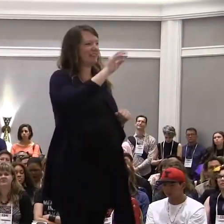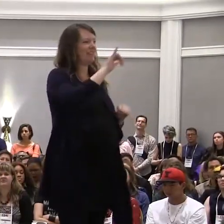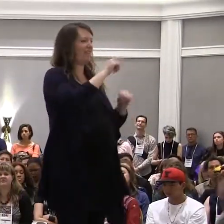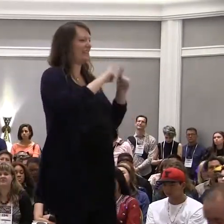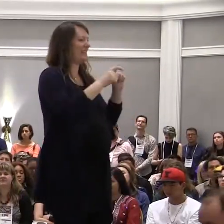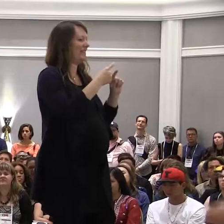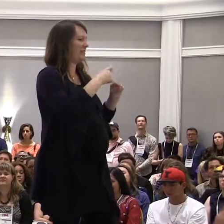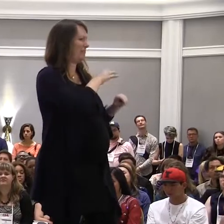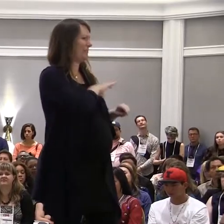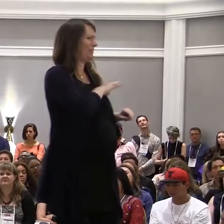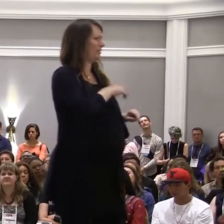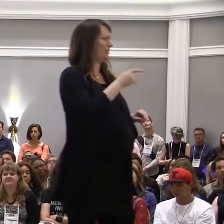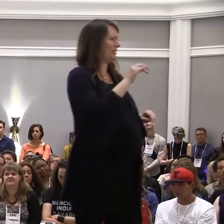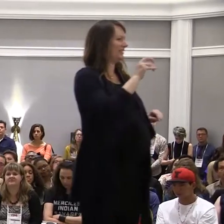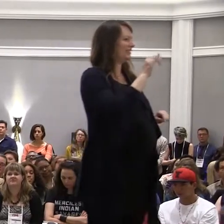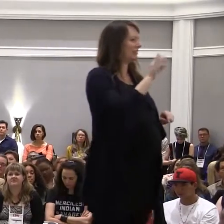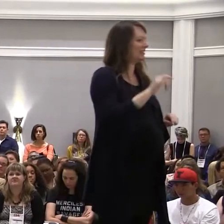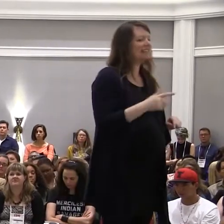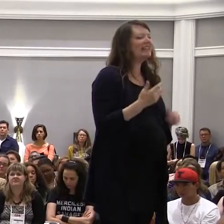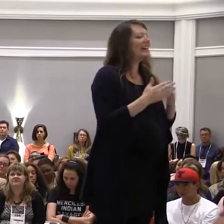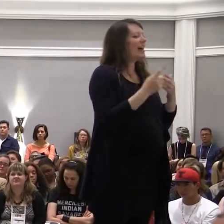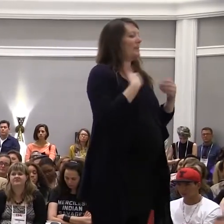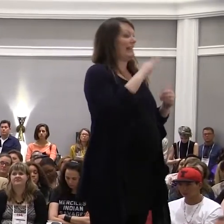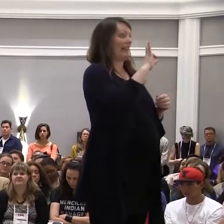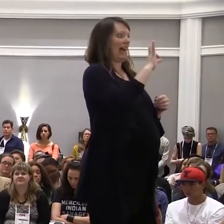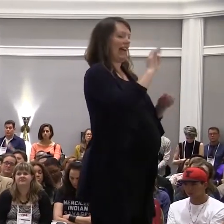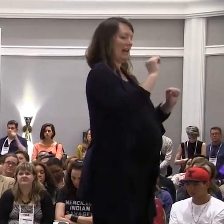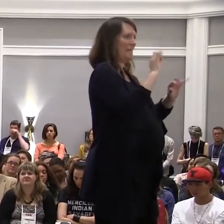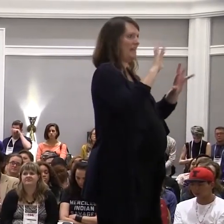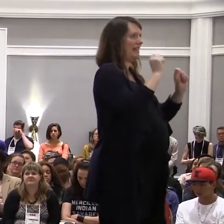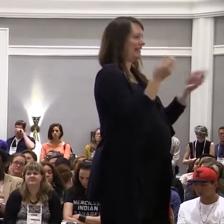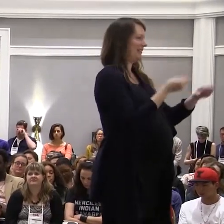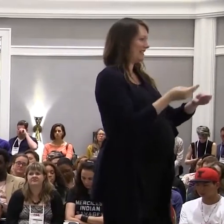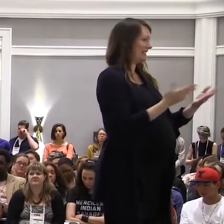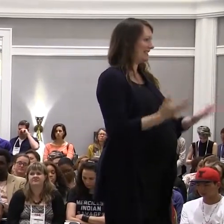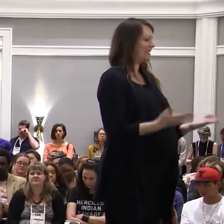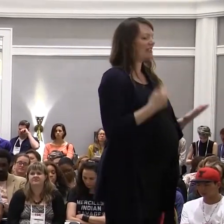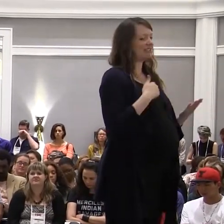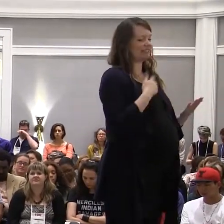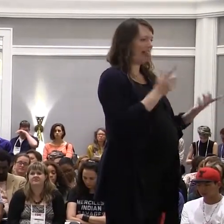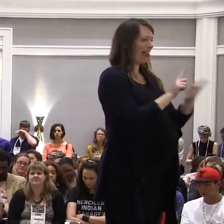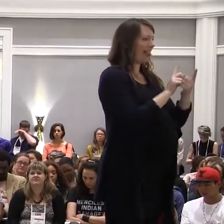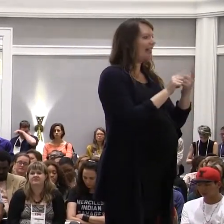I was part of a group of nine amazing facilitators who did white affinity spaces